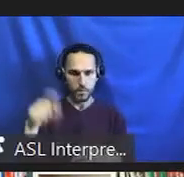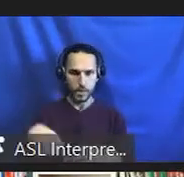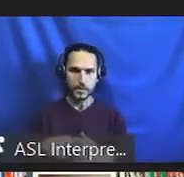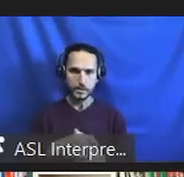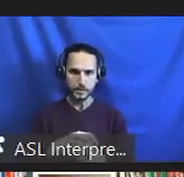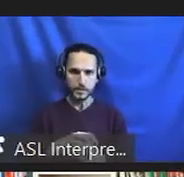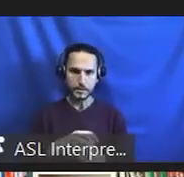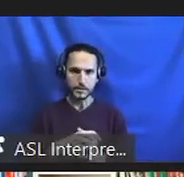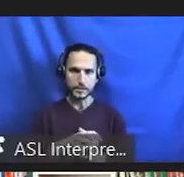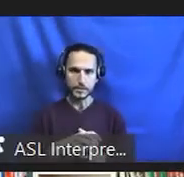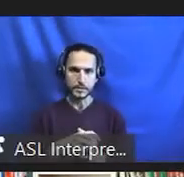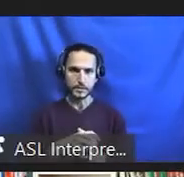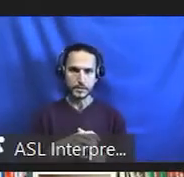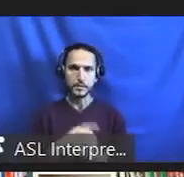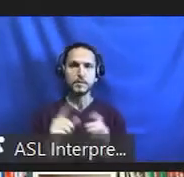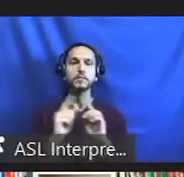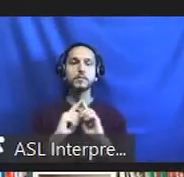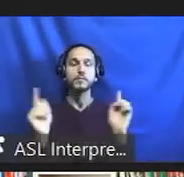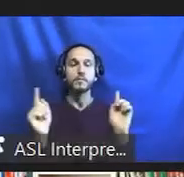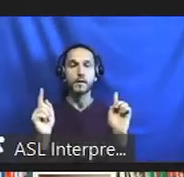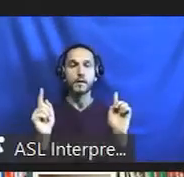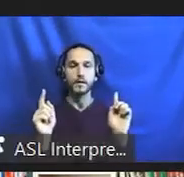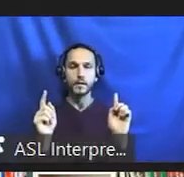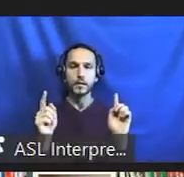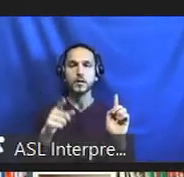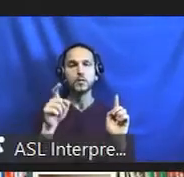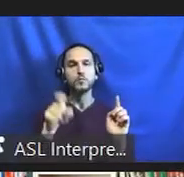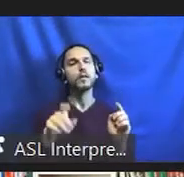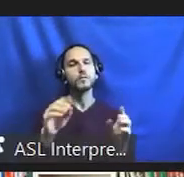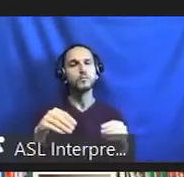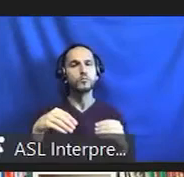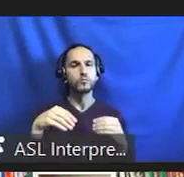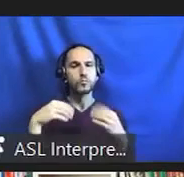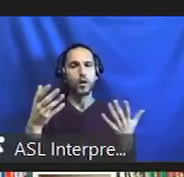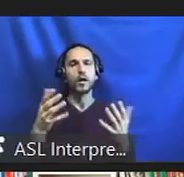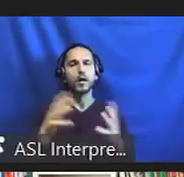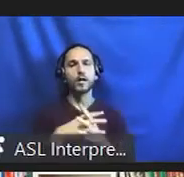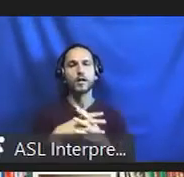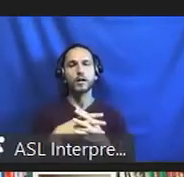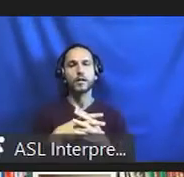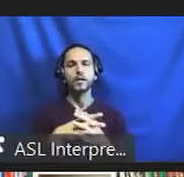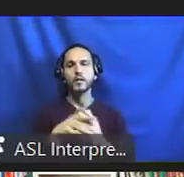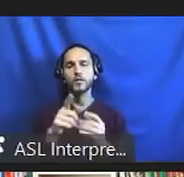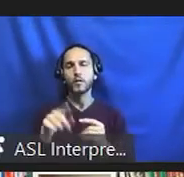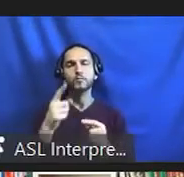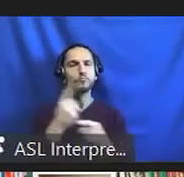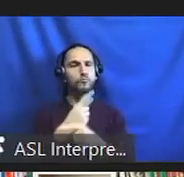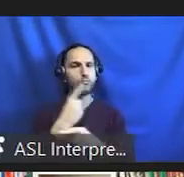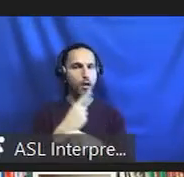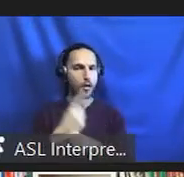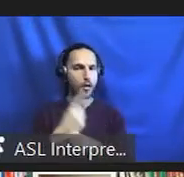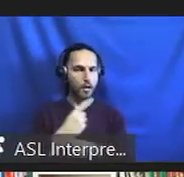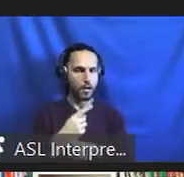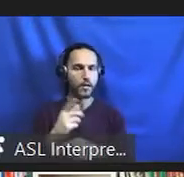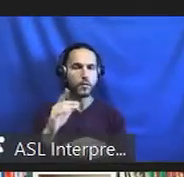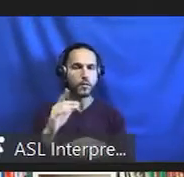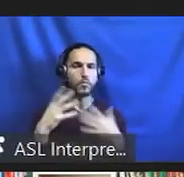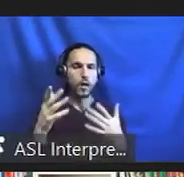But you do have to provide-- you have to be reasonable. You have to provide a method by which